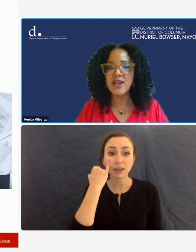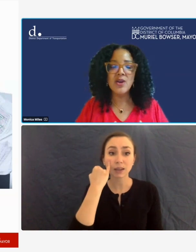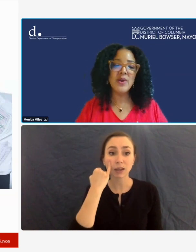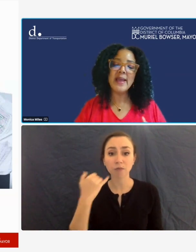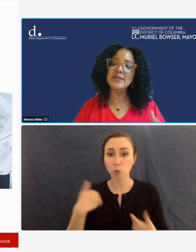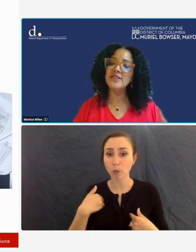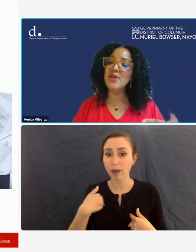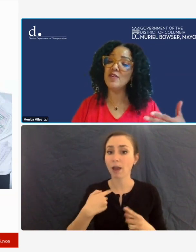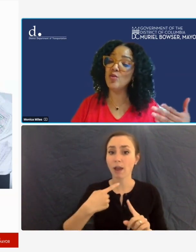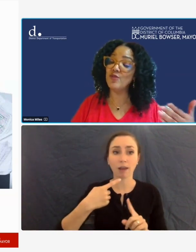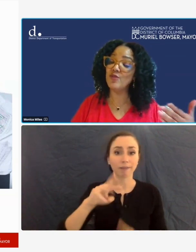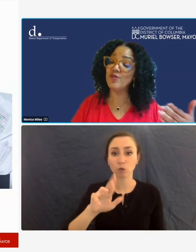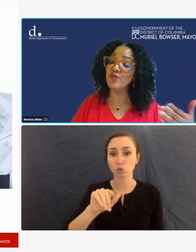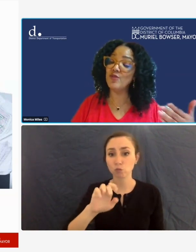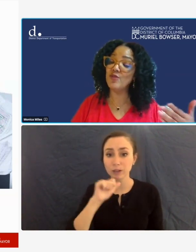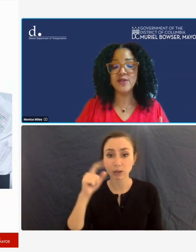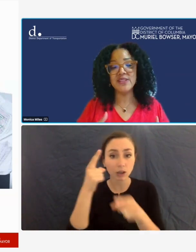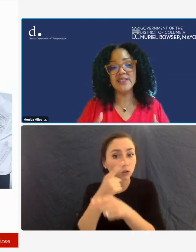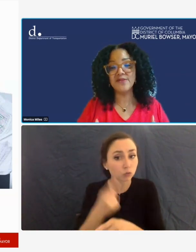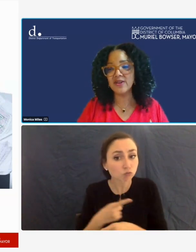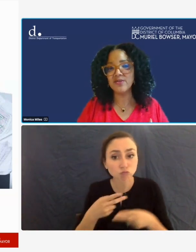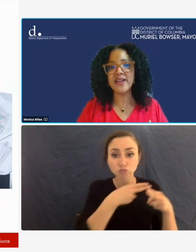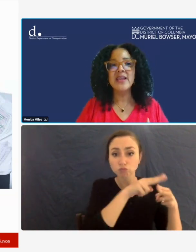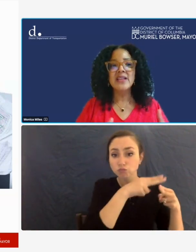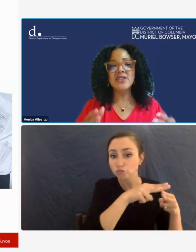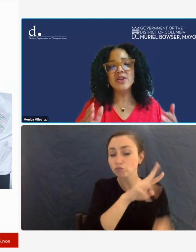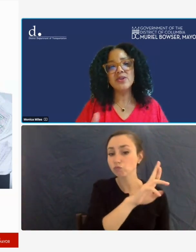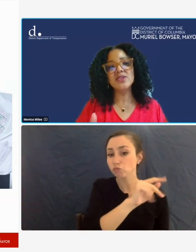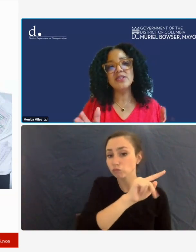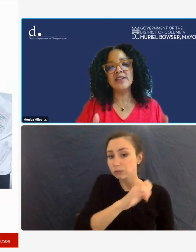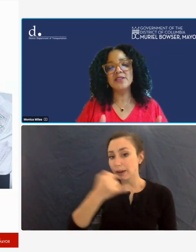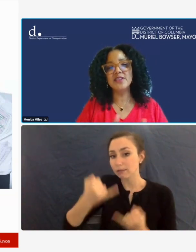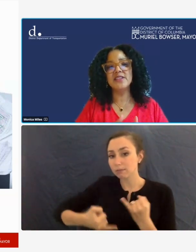what happens if you have a provisional rate versus a final rate so those are the types of things that